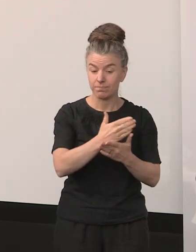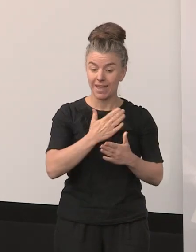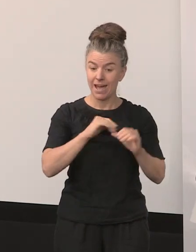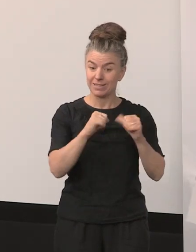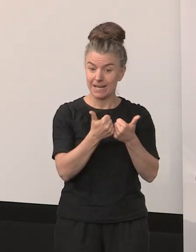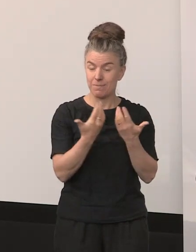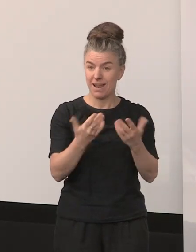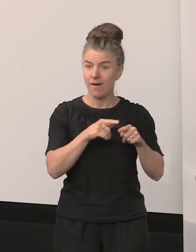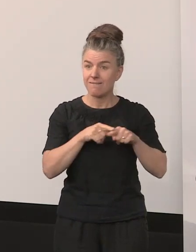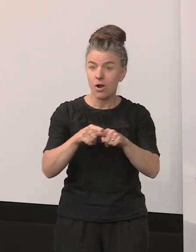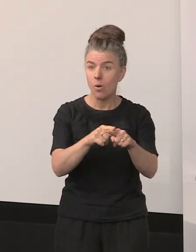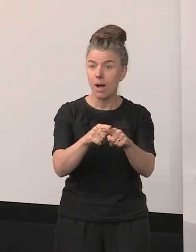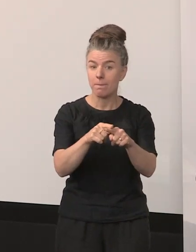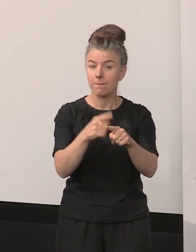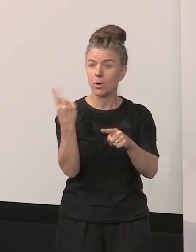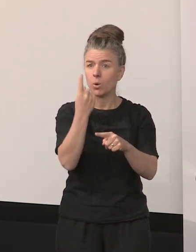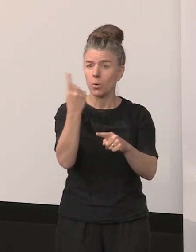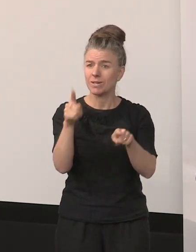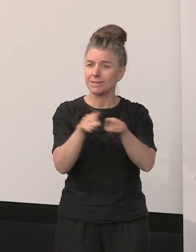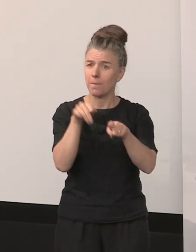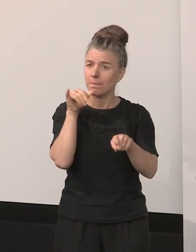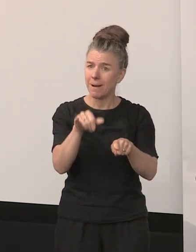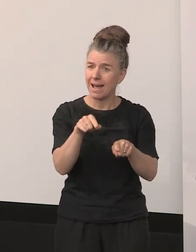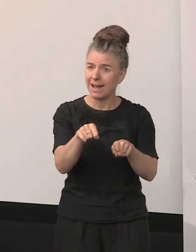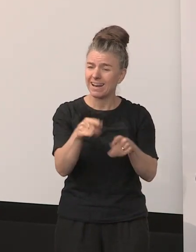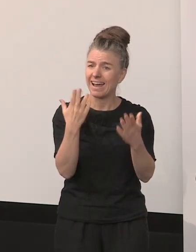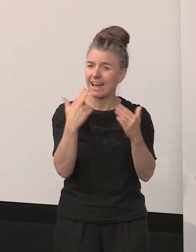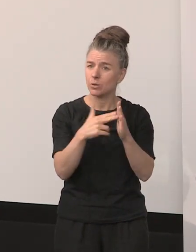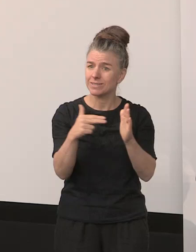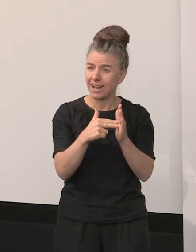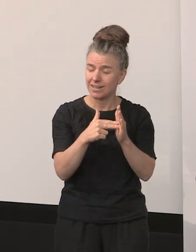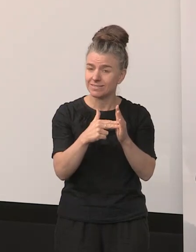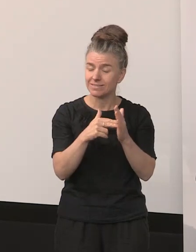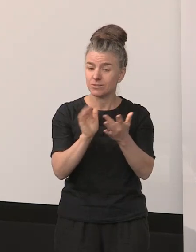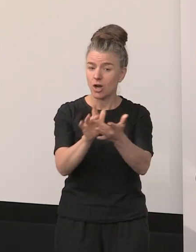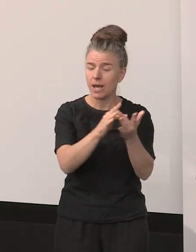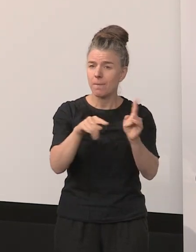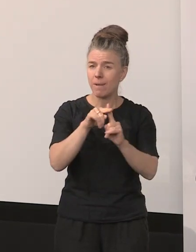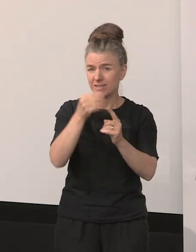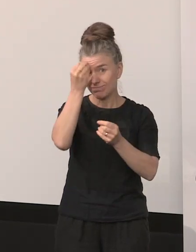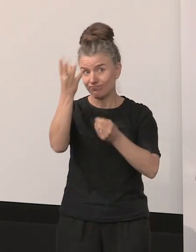all the flights he was on. And we're in the process - our